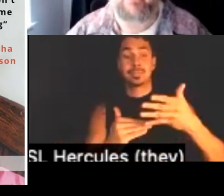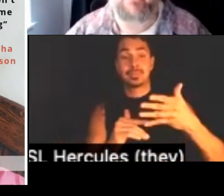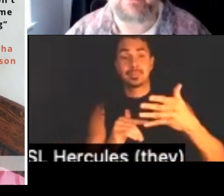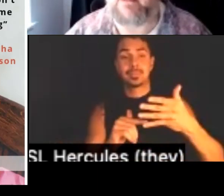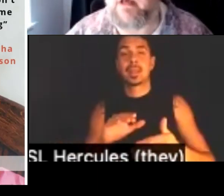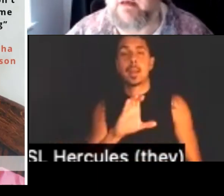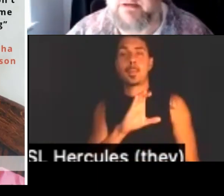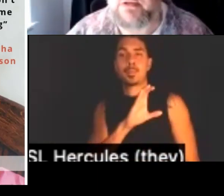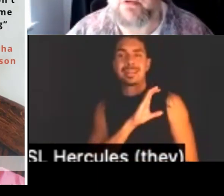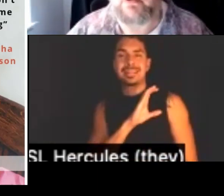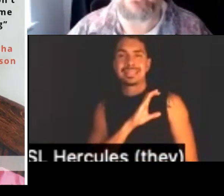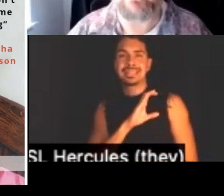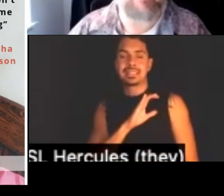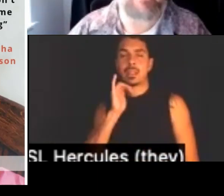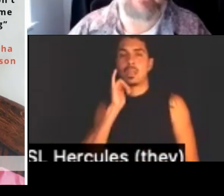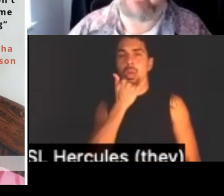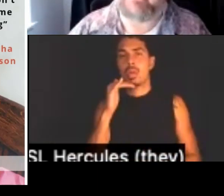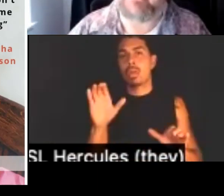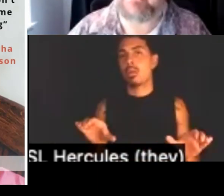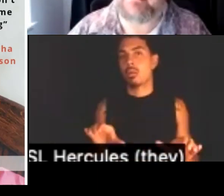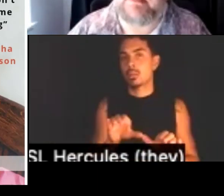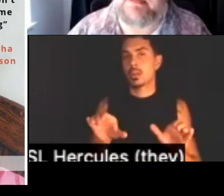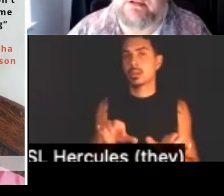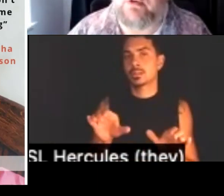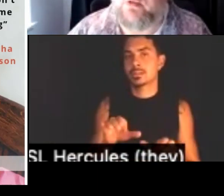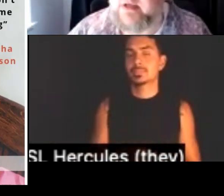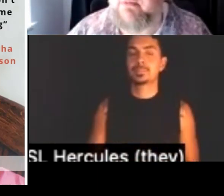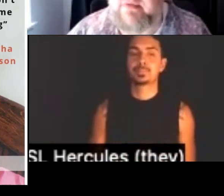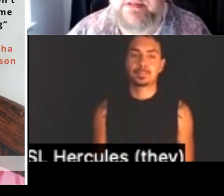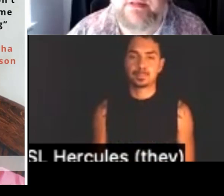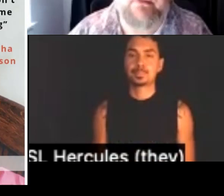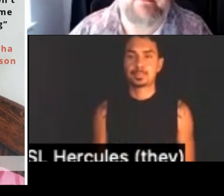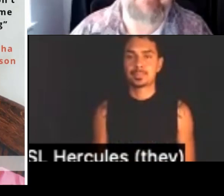hours talking about historical trauma and it's still quite pervasive.